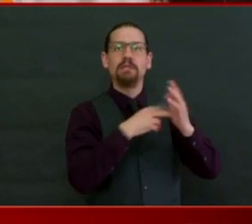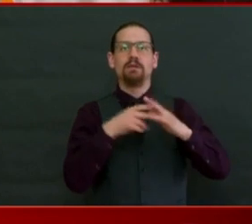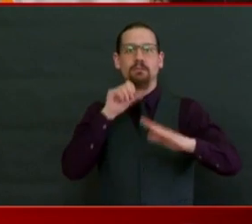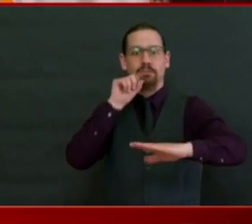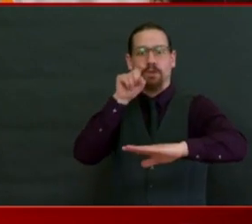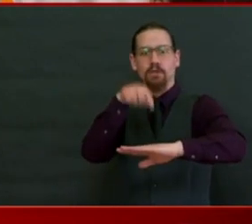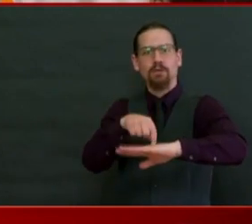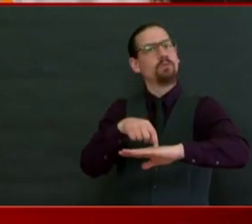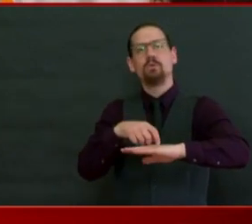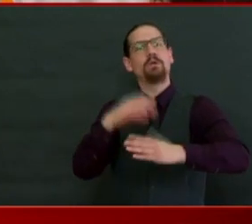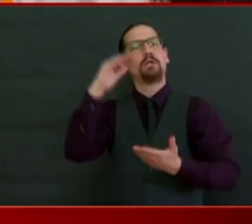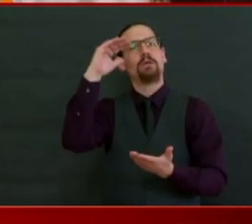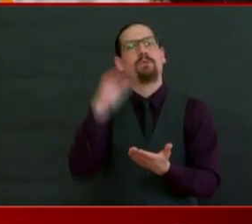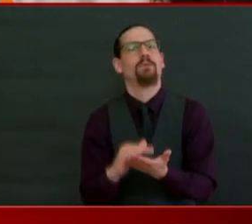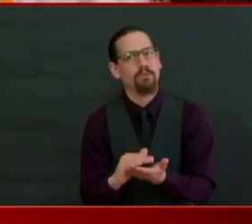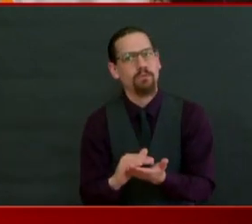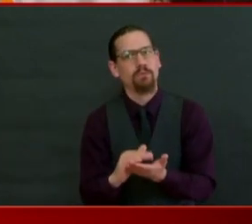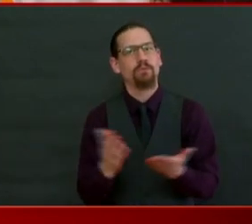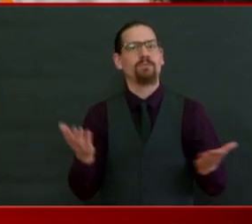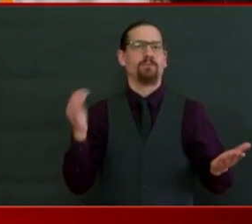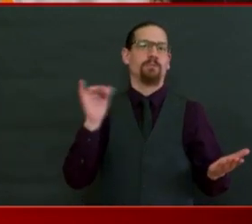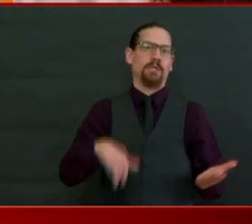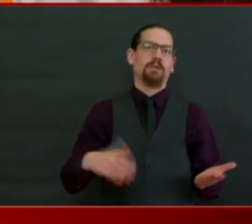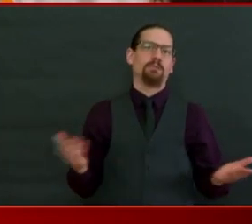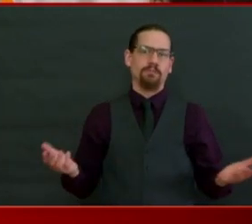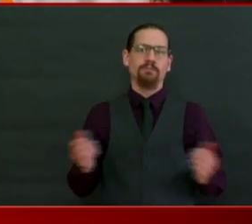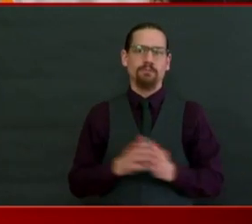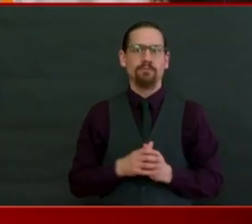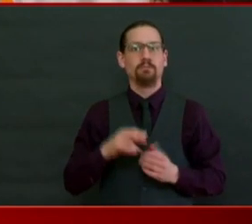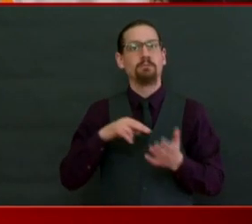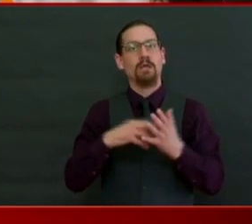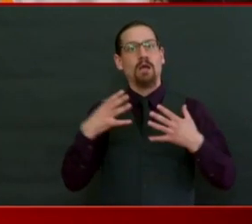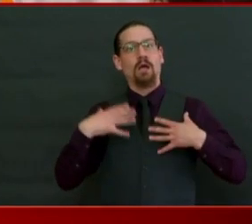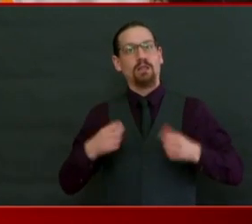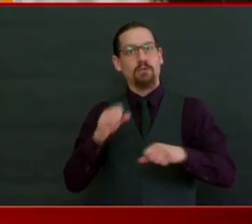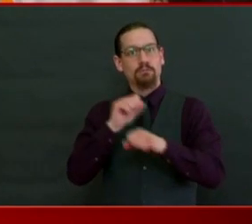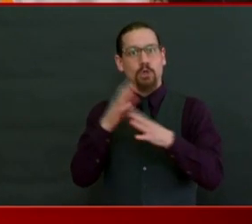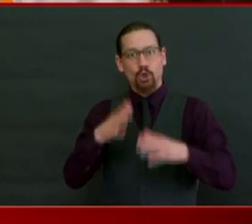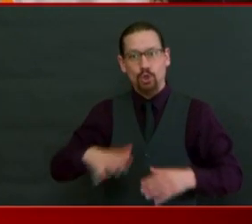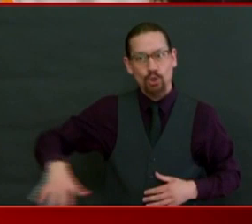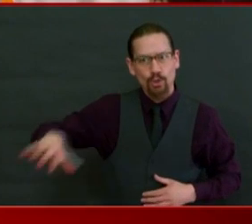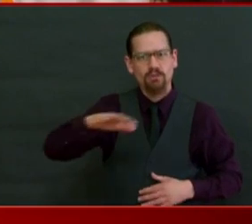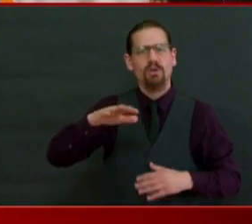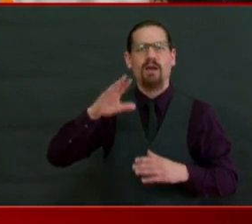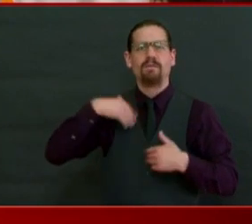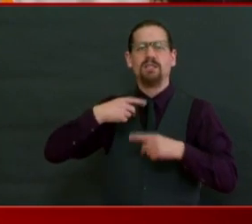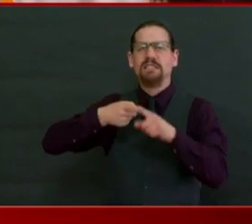SOMEONE'S NOSE AND MOUTH WITH FACE CLOTH COVERINGS AND WITH